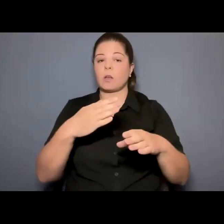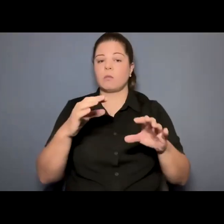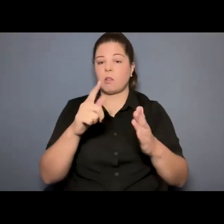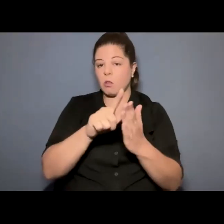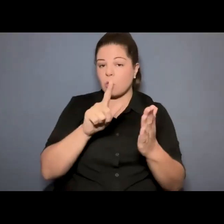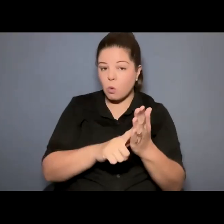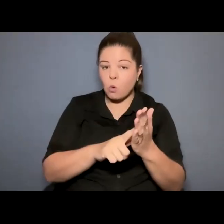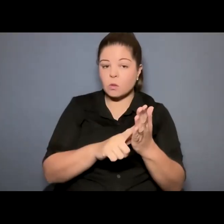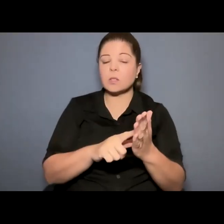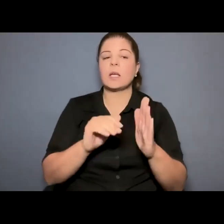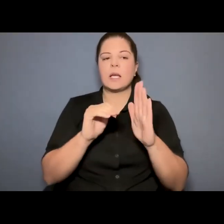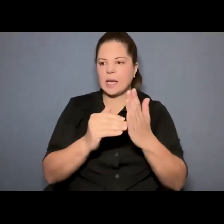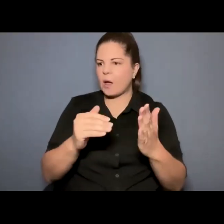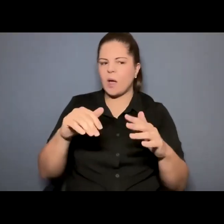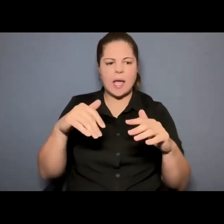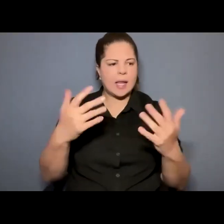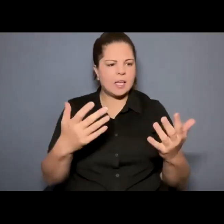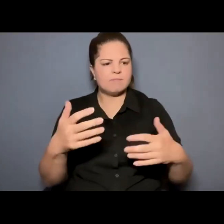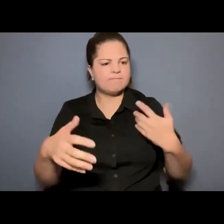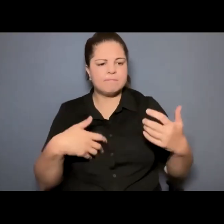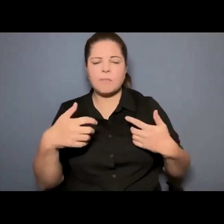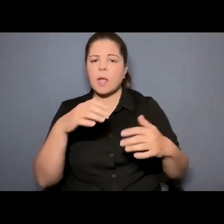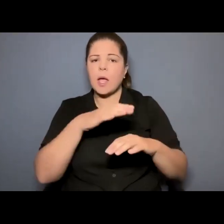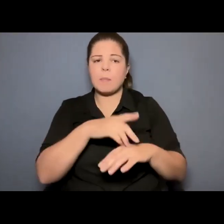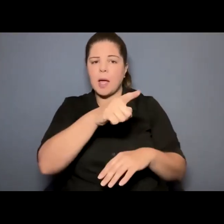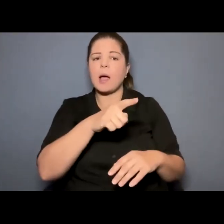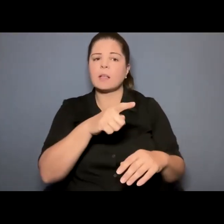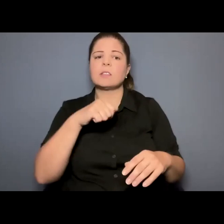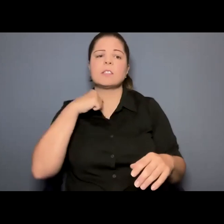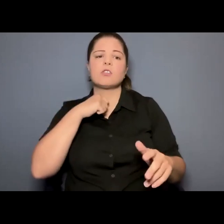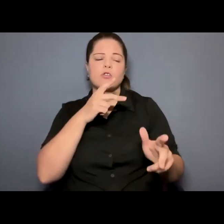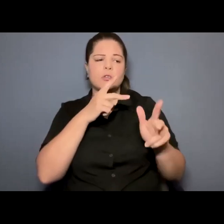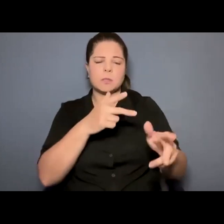disputes about sexual harassment at work and issues to stop sexual harassment orders,